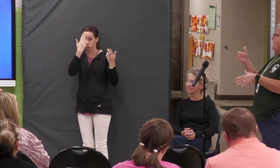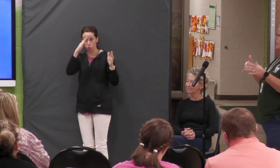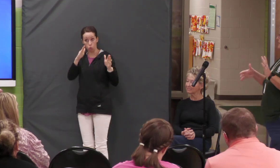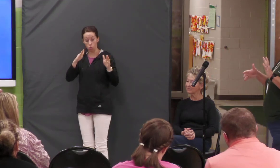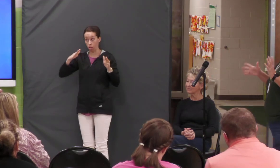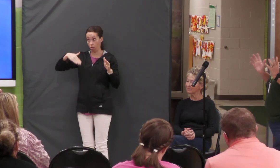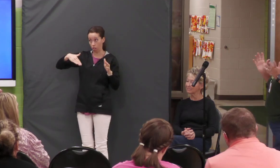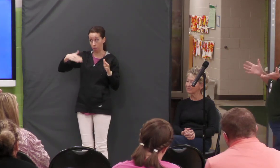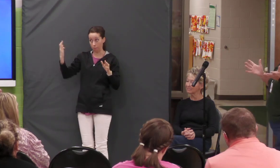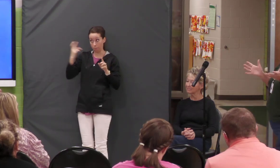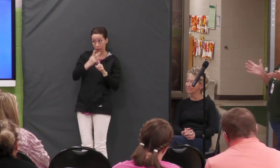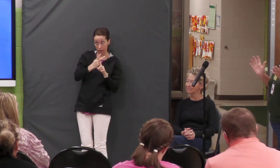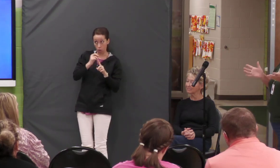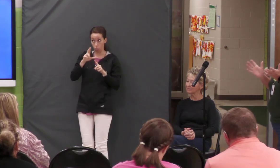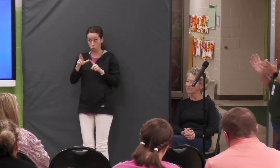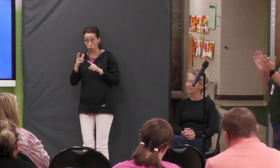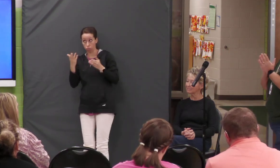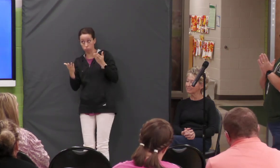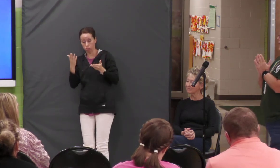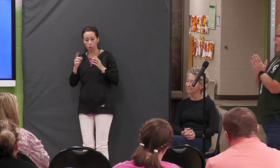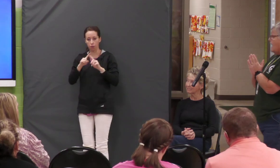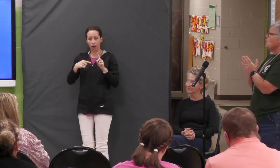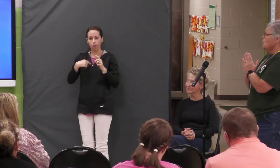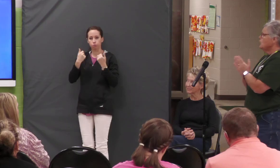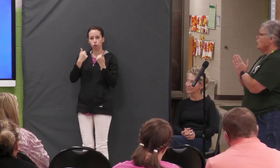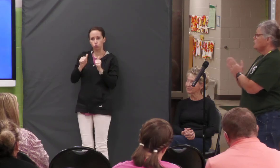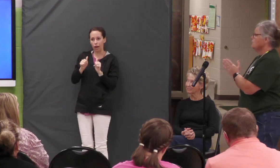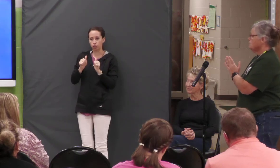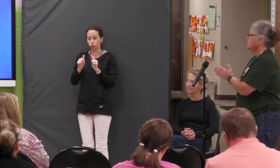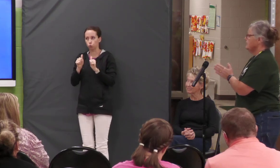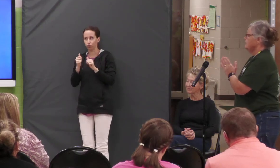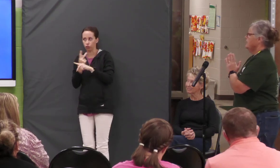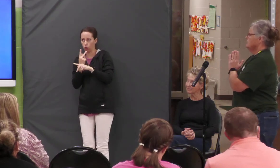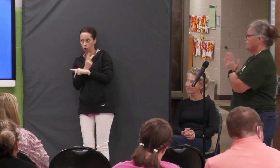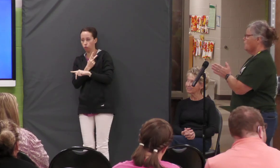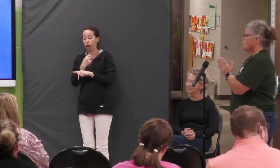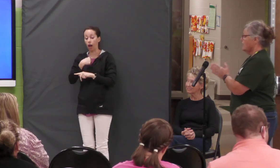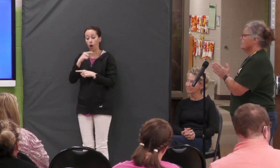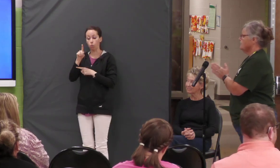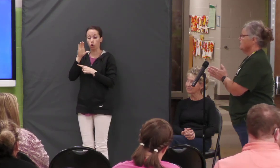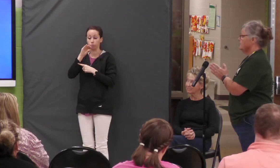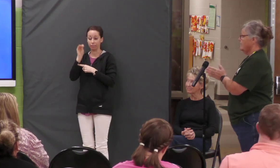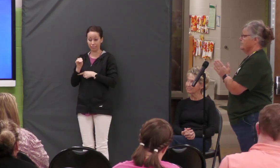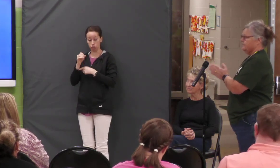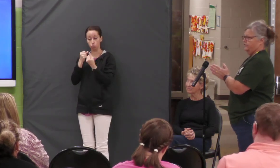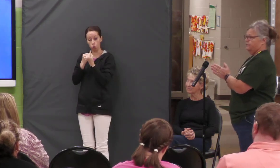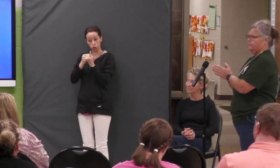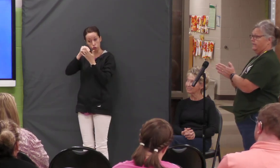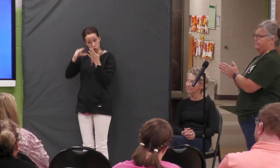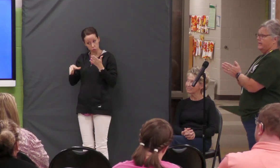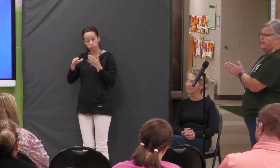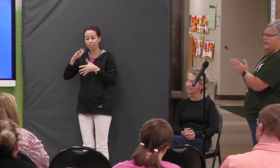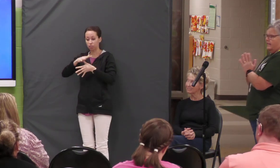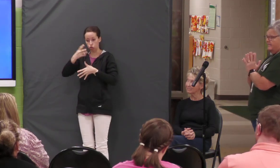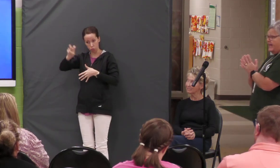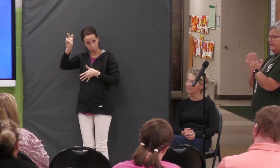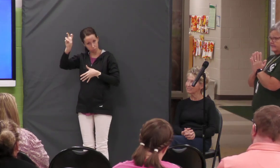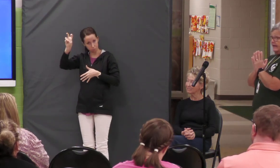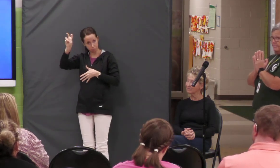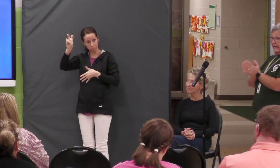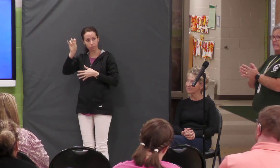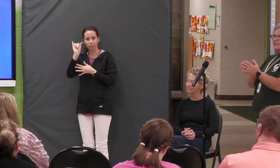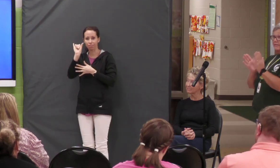go back to that but I'm just try to I 100% support our students trip that is a piece